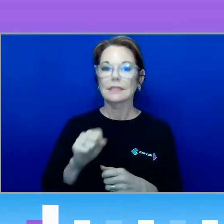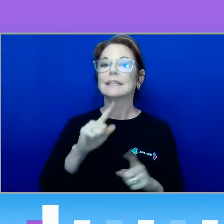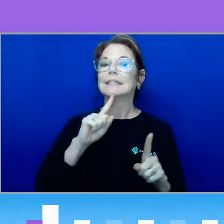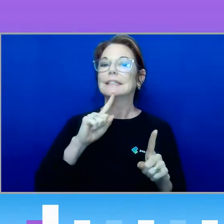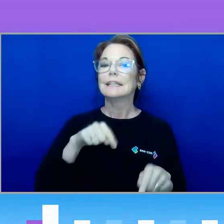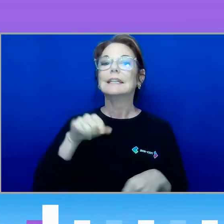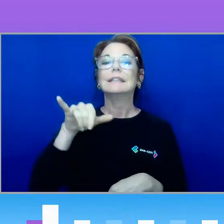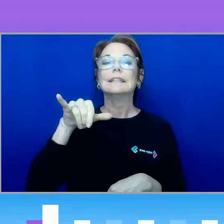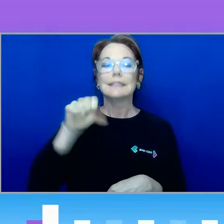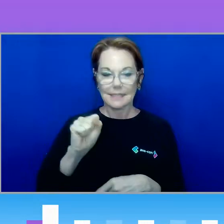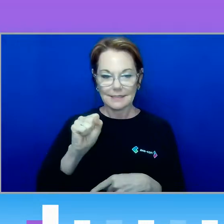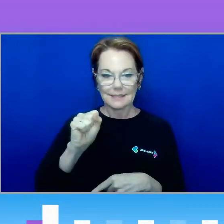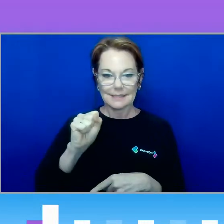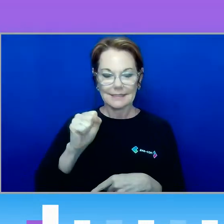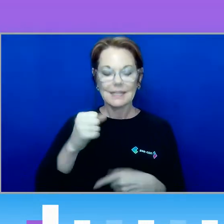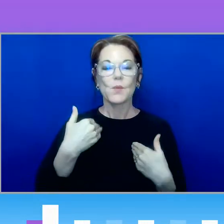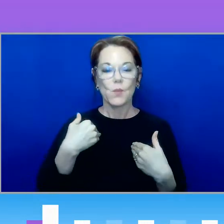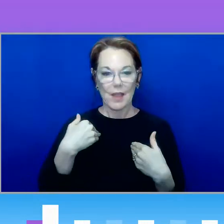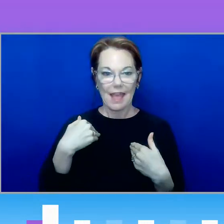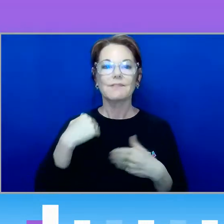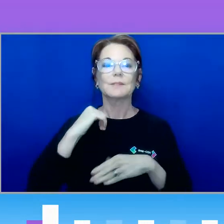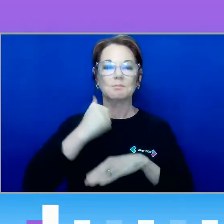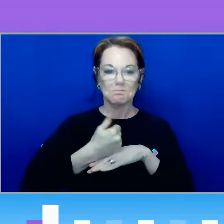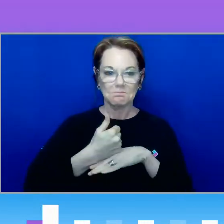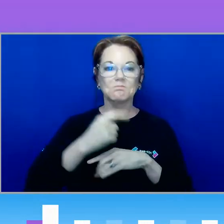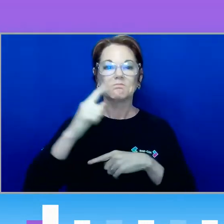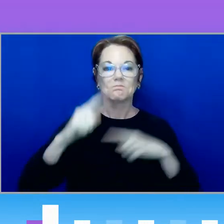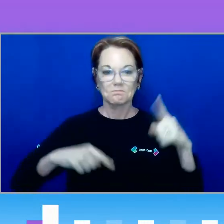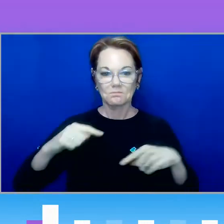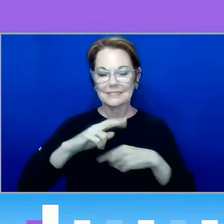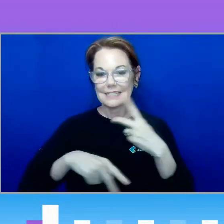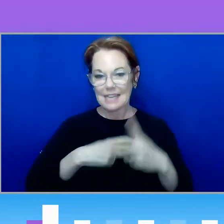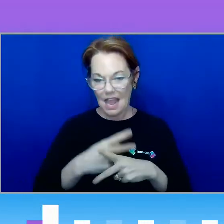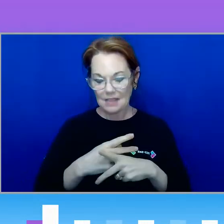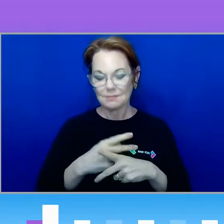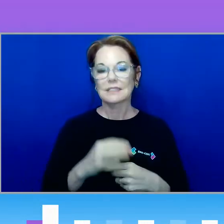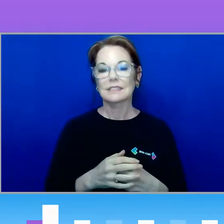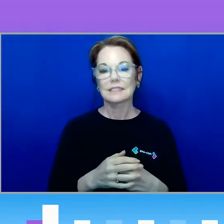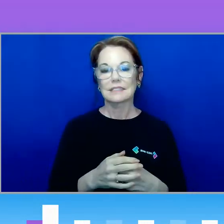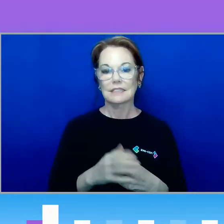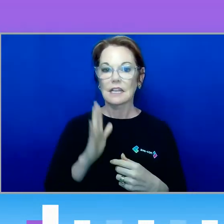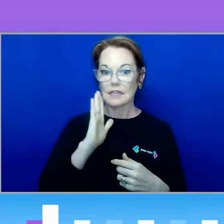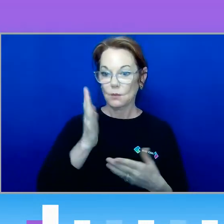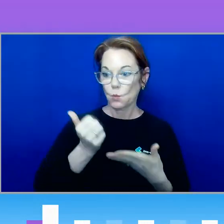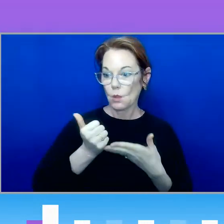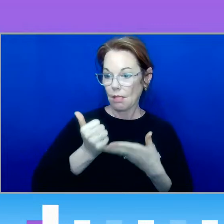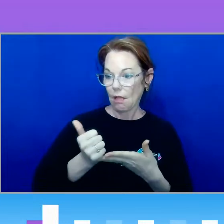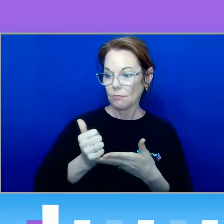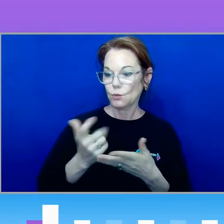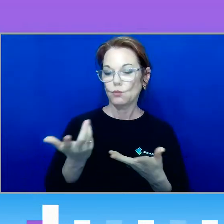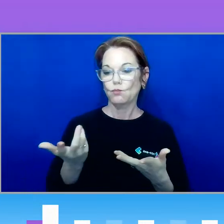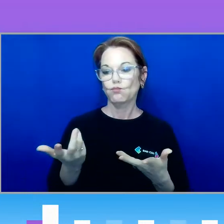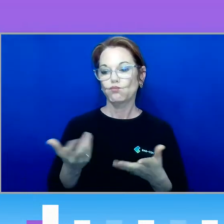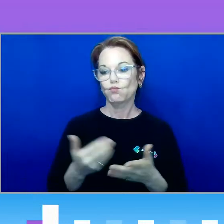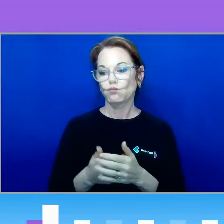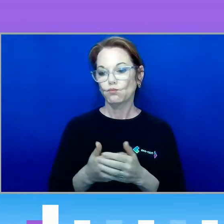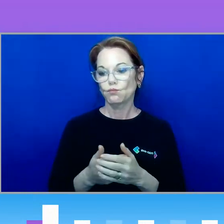do. We have all sorts of installation types which will